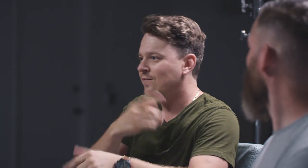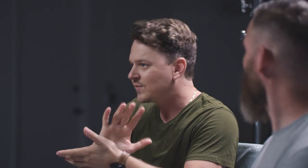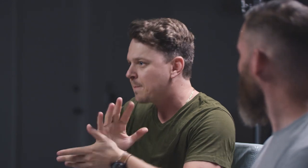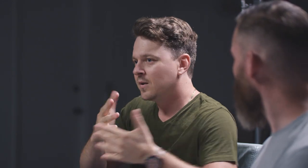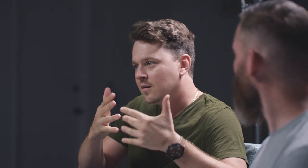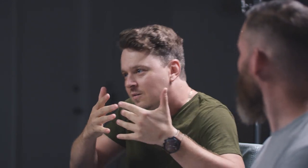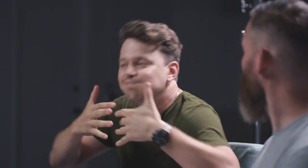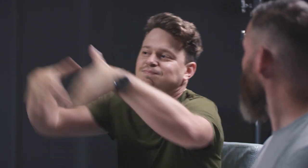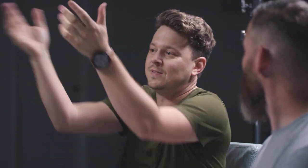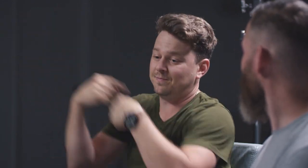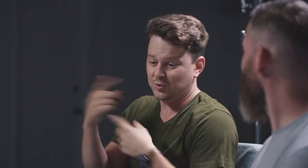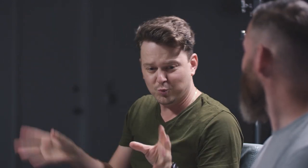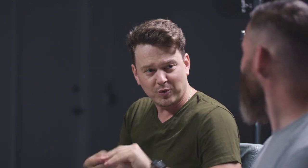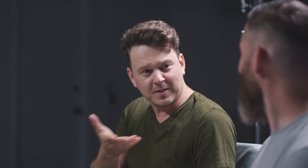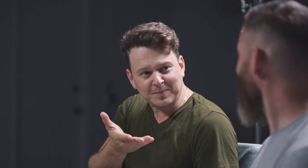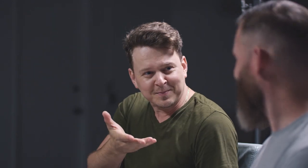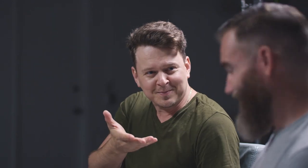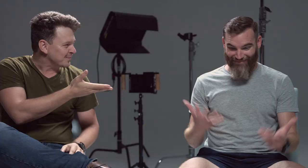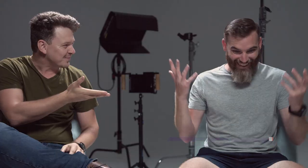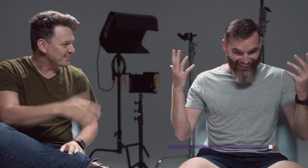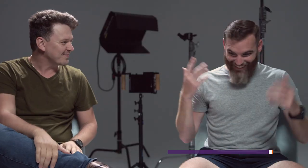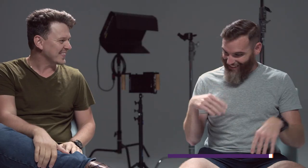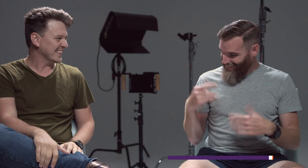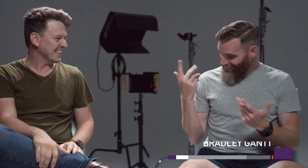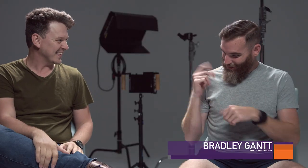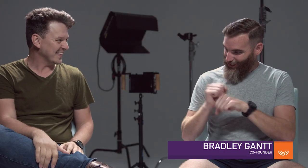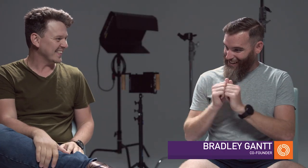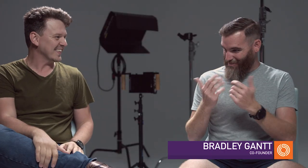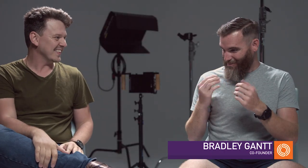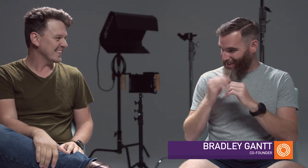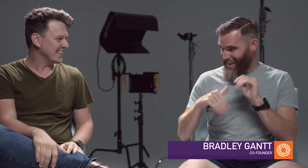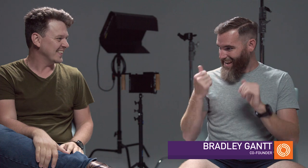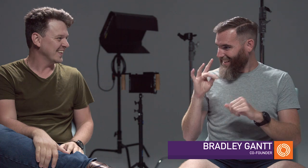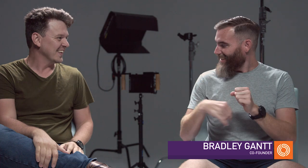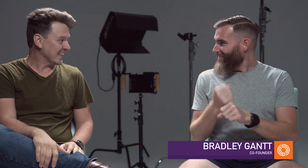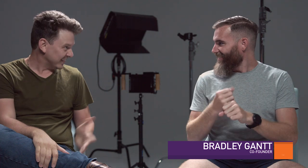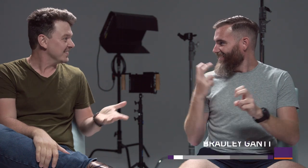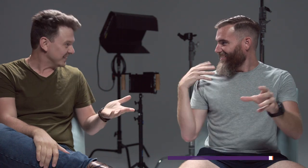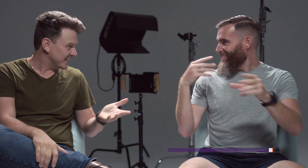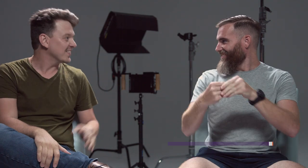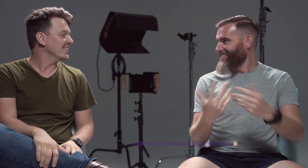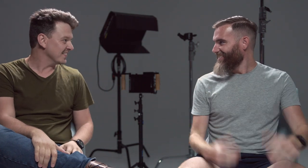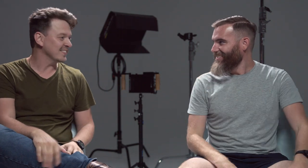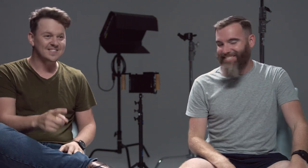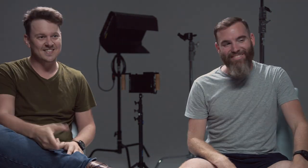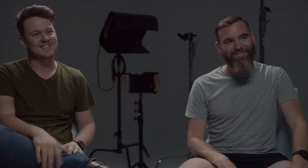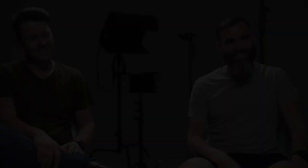making longer films and progressing from there. We've worked for a total of, uh, Bradley...? Oh, uh...we've worked together for maybe more than 18 years, I think, altogether. Yeah. Right.